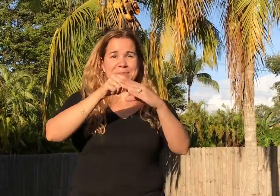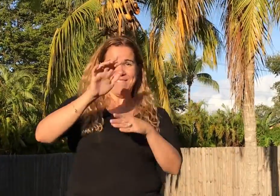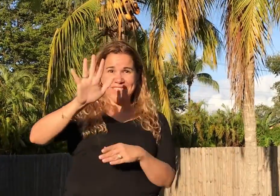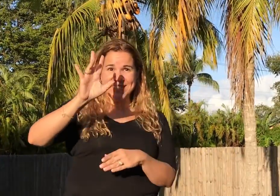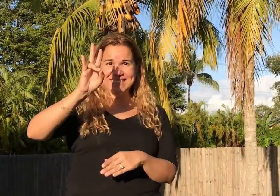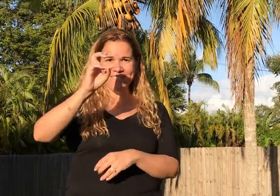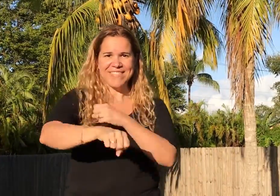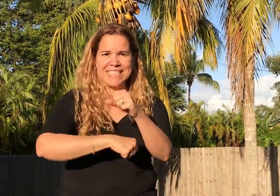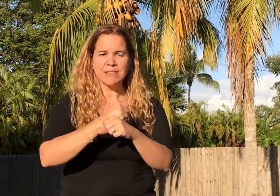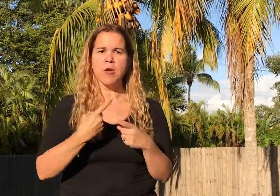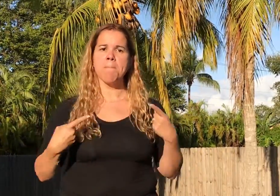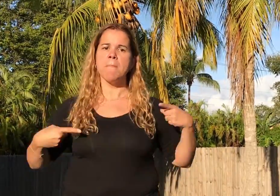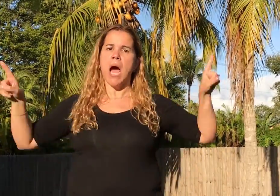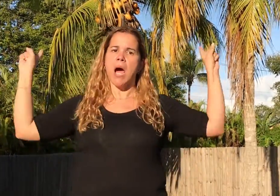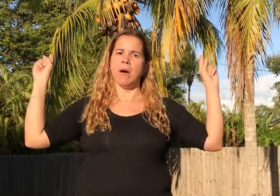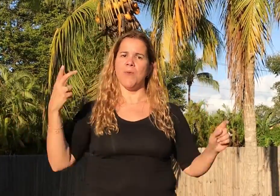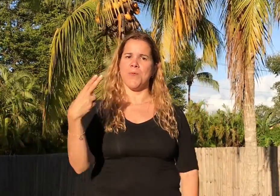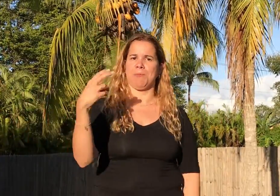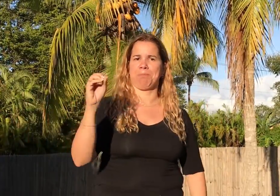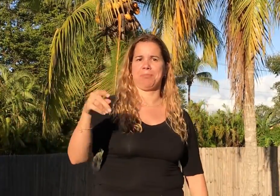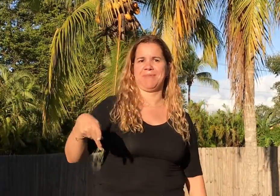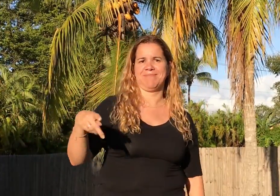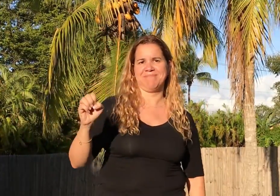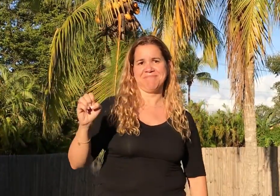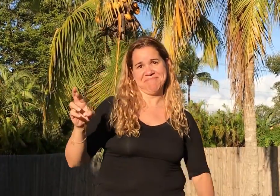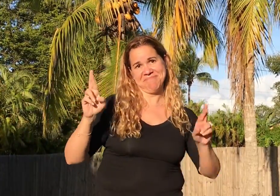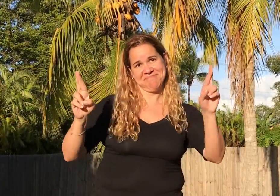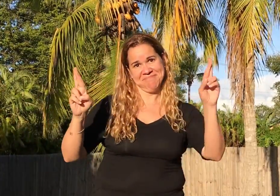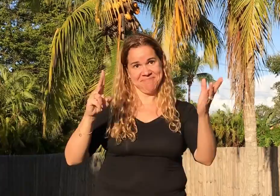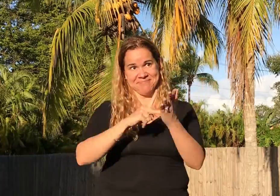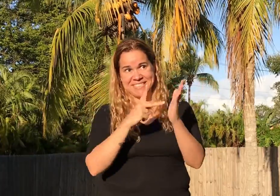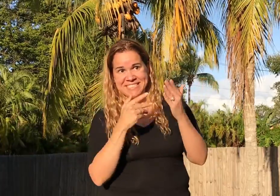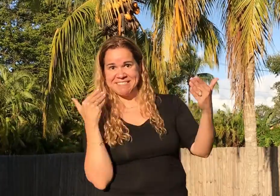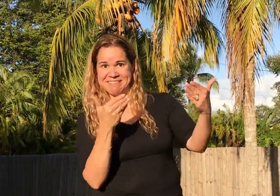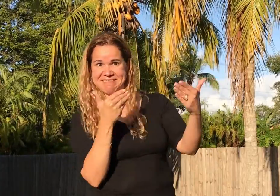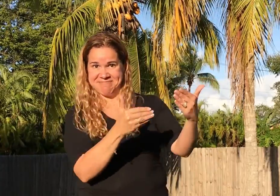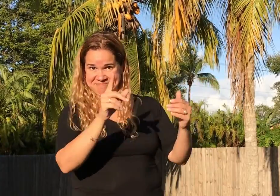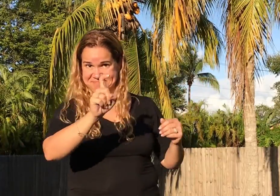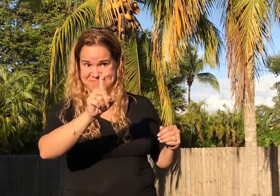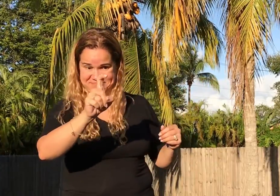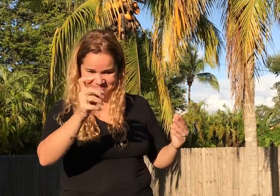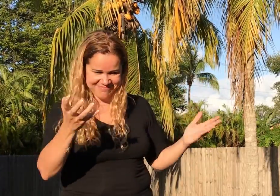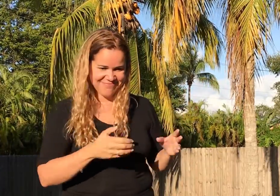and for the first time in 57 years, there is the first glimmer of hope for freedom for Cuba.